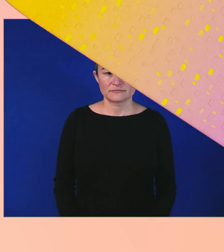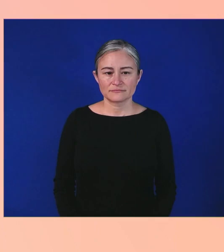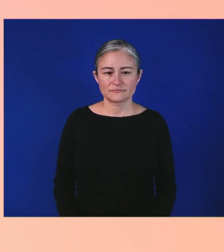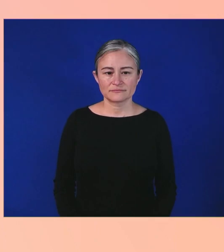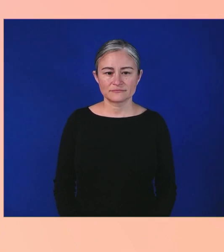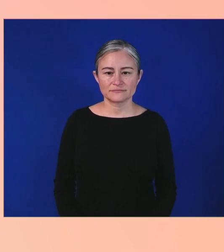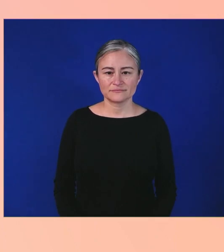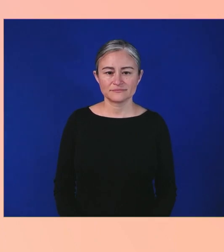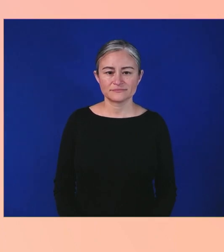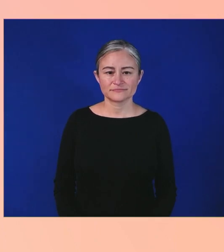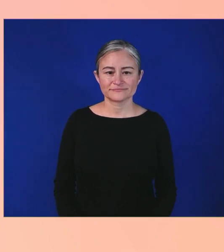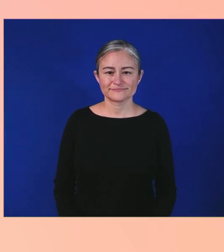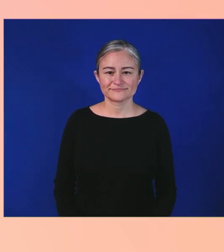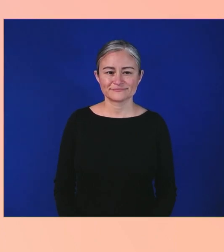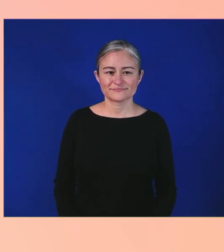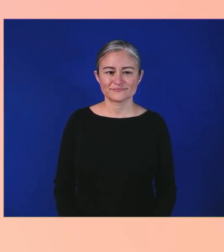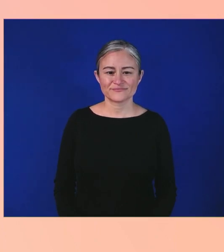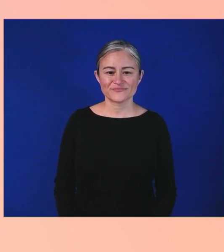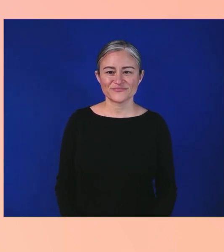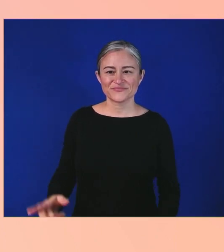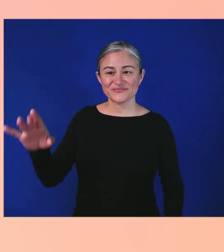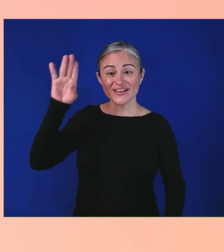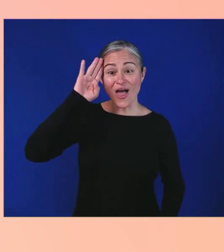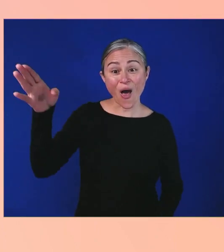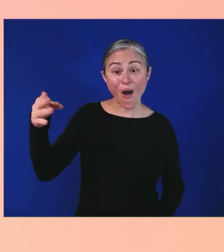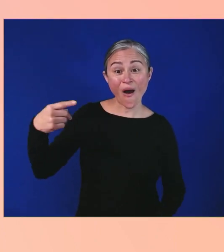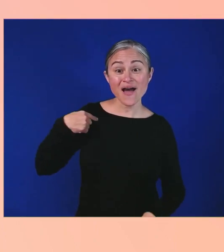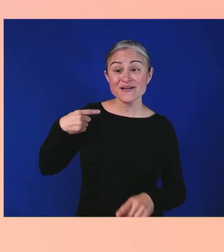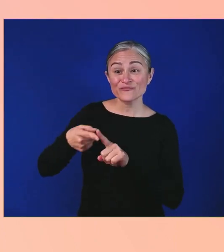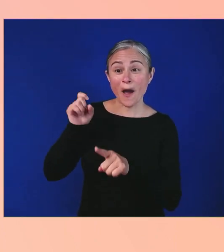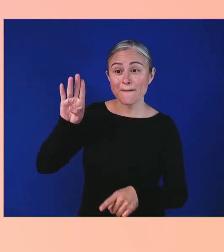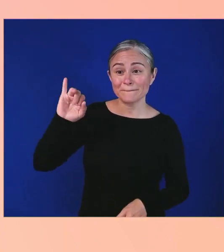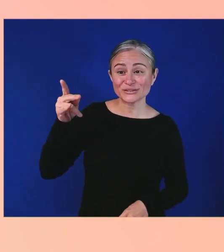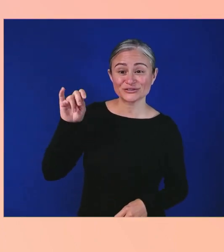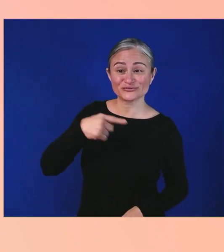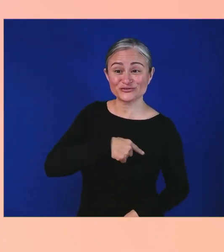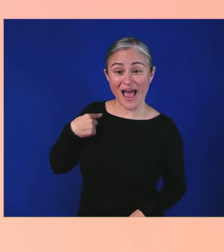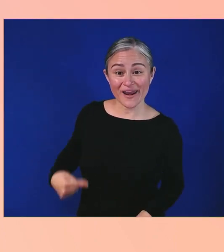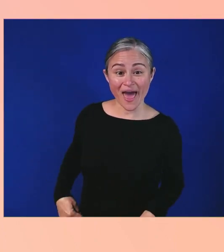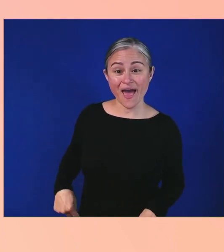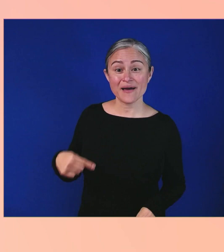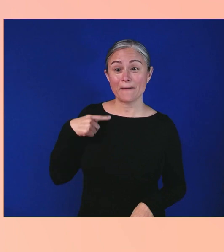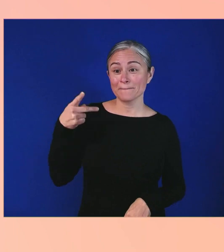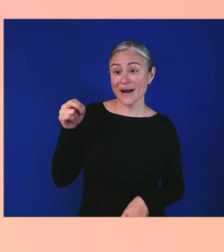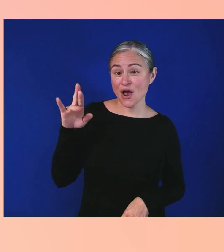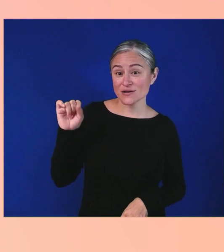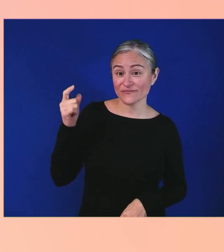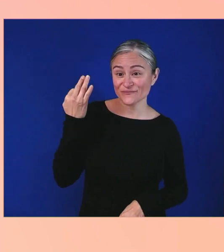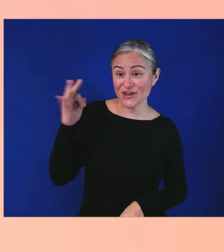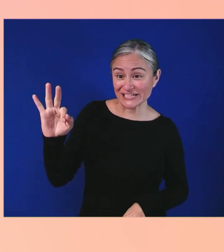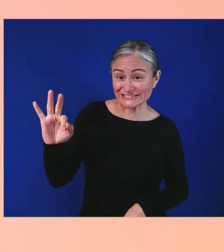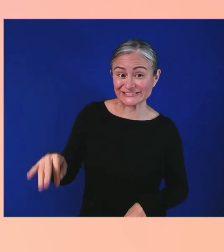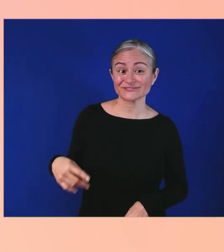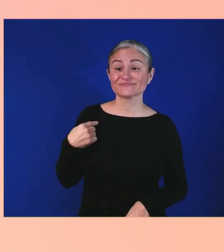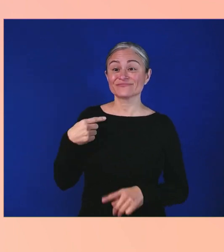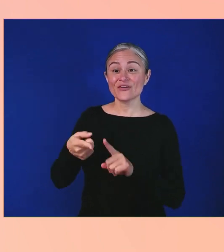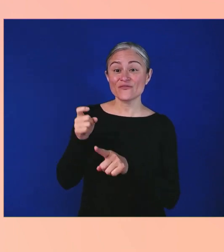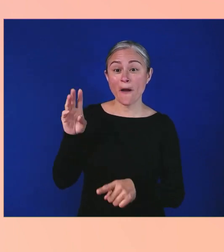Hello from Beijing, China. Hello from Paris in France. Greetings from Waterloo, Ontario, Canada.